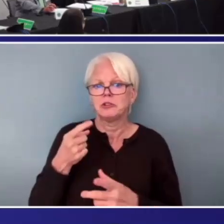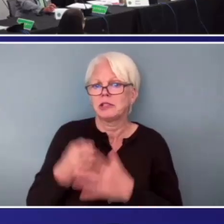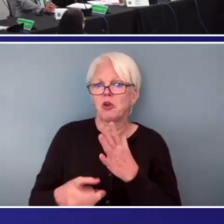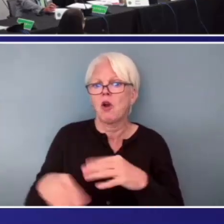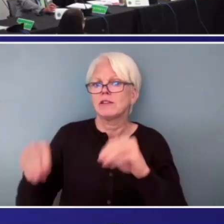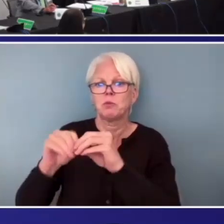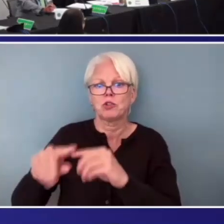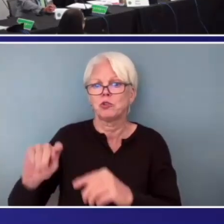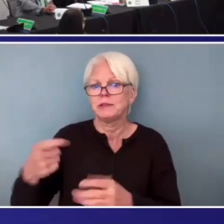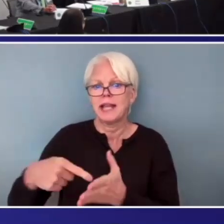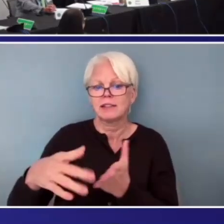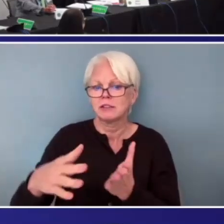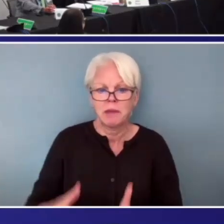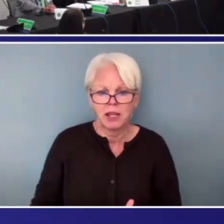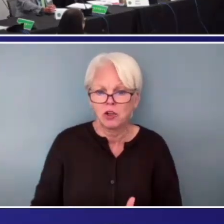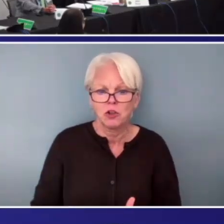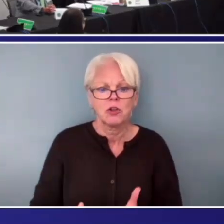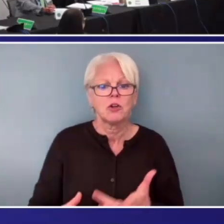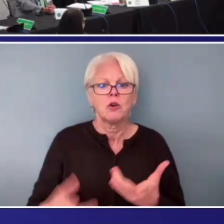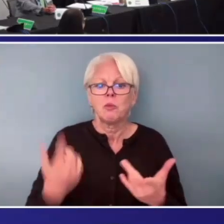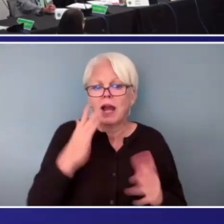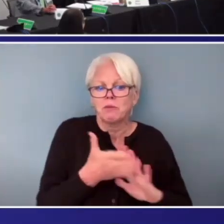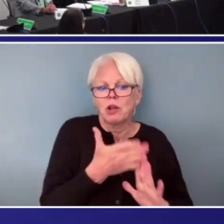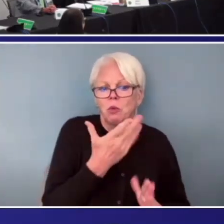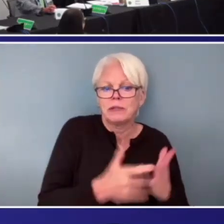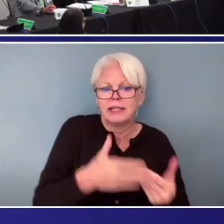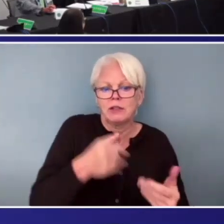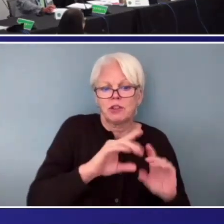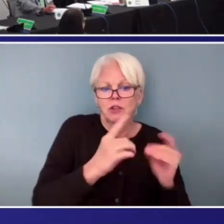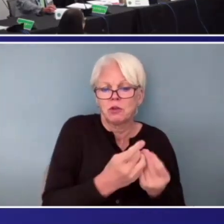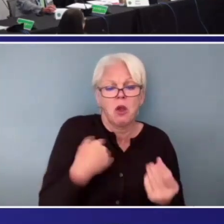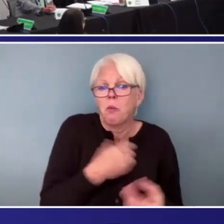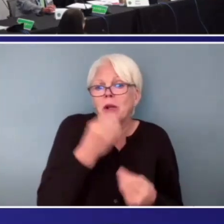We just don't care. We just want clarity. And we added in the language about